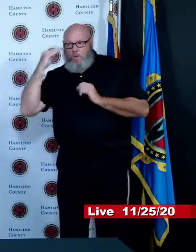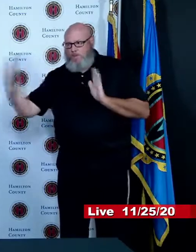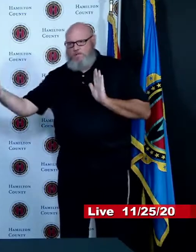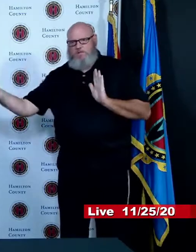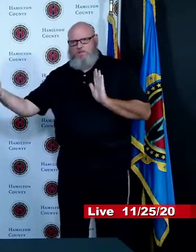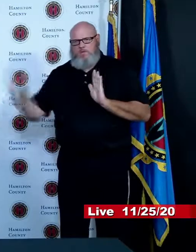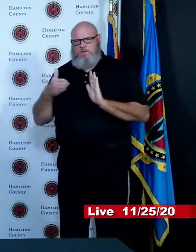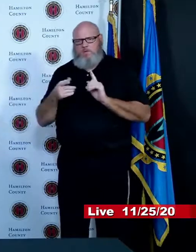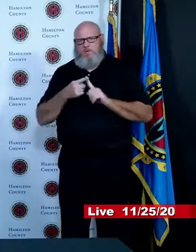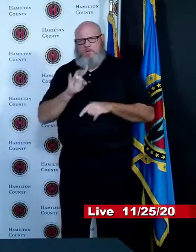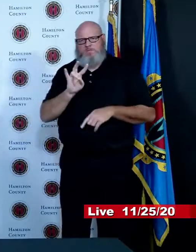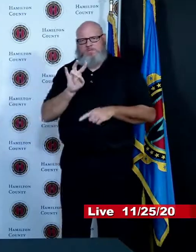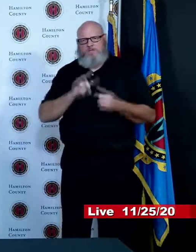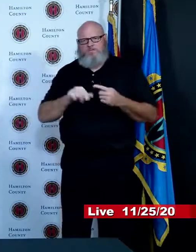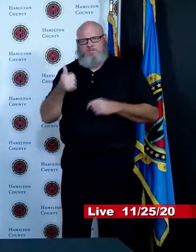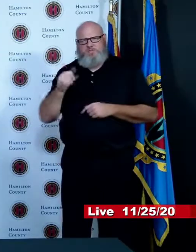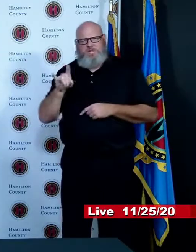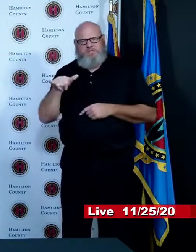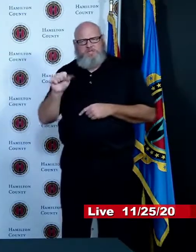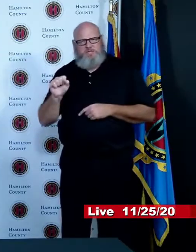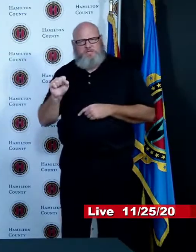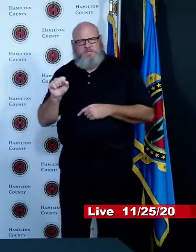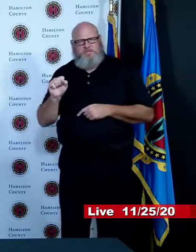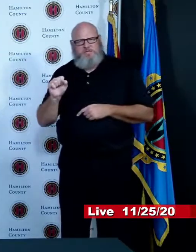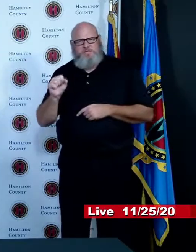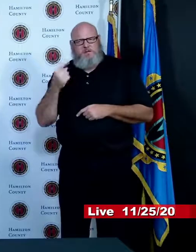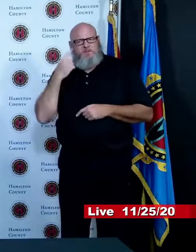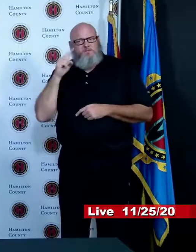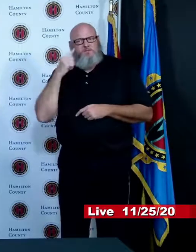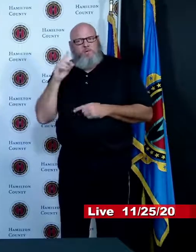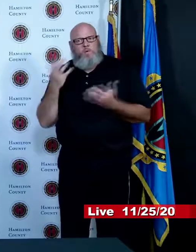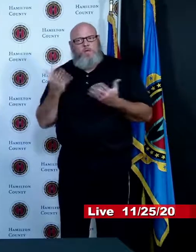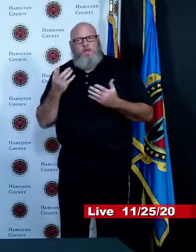and so forth the idea that maybe there would be more compliance with quarantining I just like to